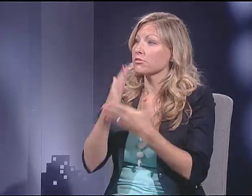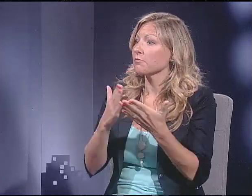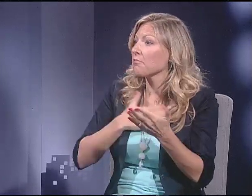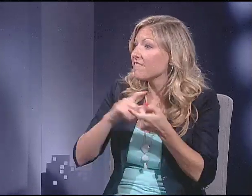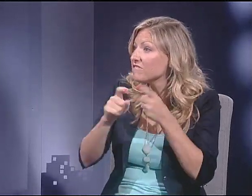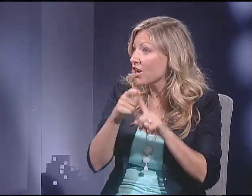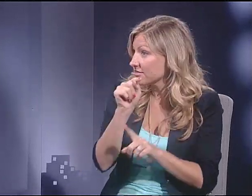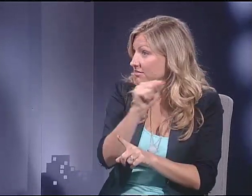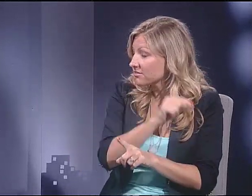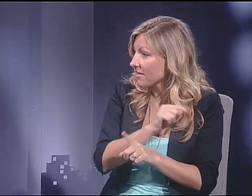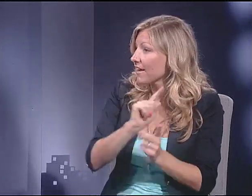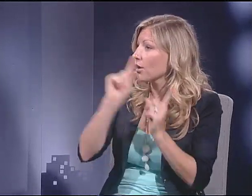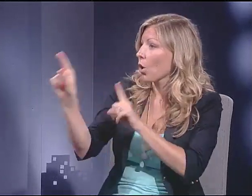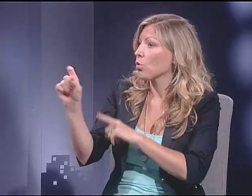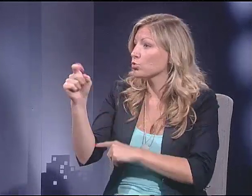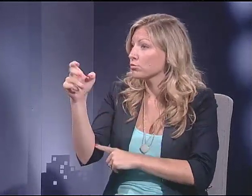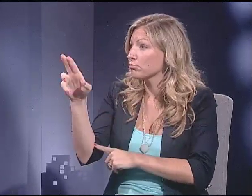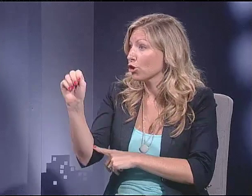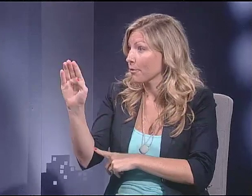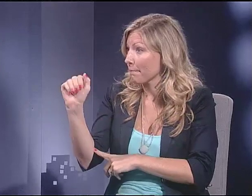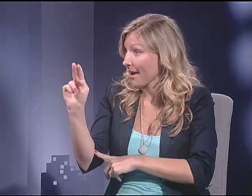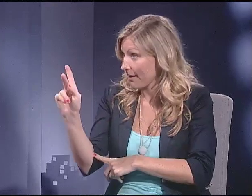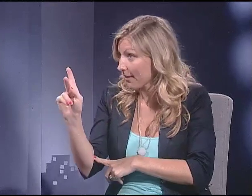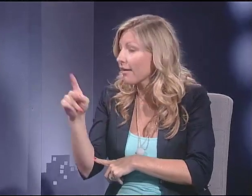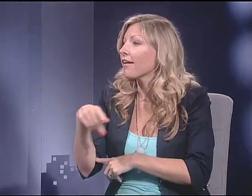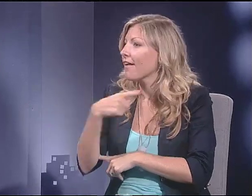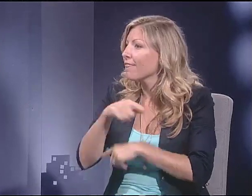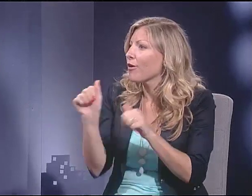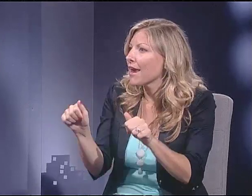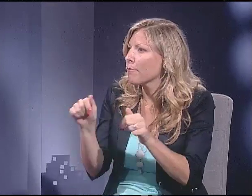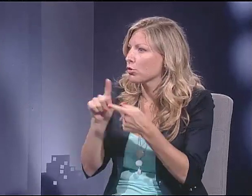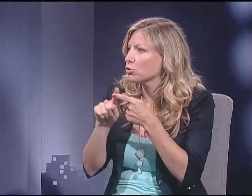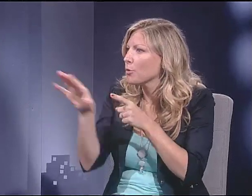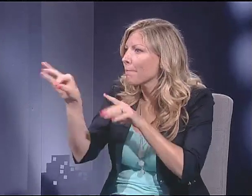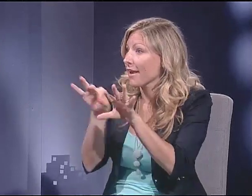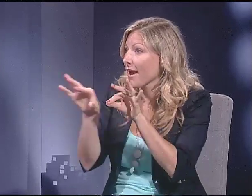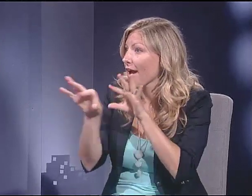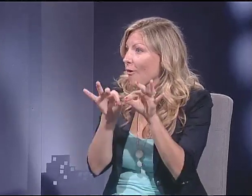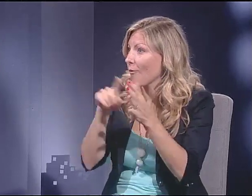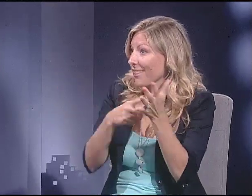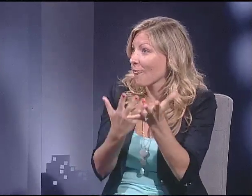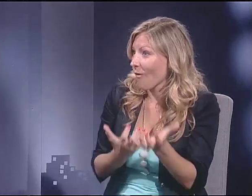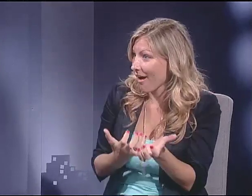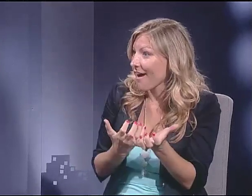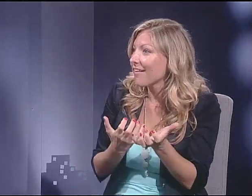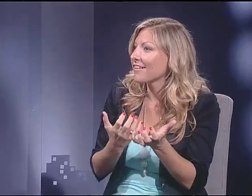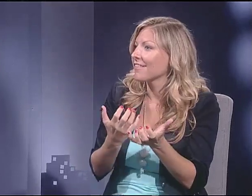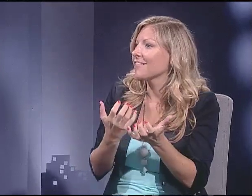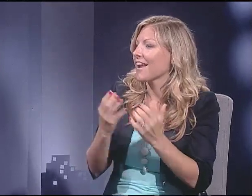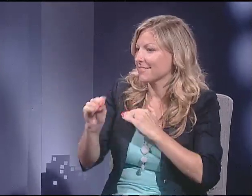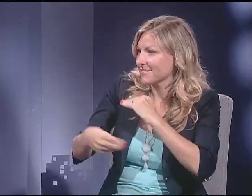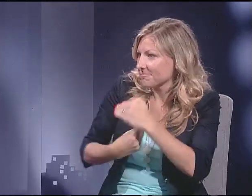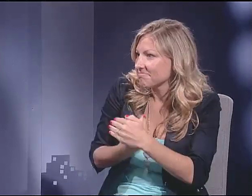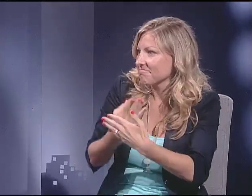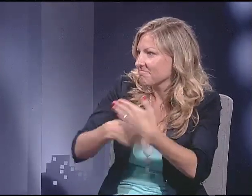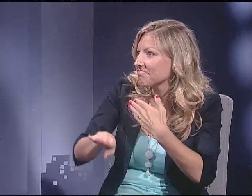that could possibly eliminate deafness. My friends, for instance went to a sperm bank, chose exactly,